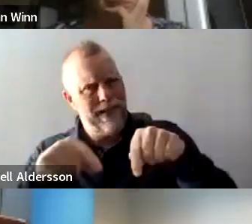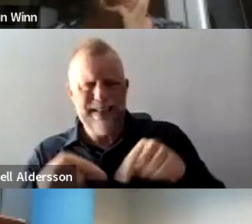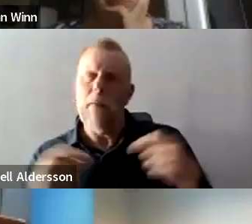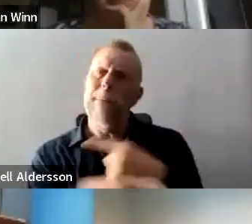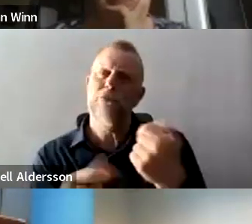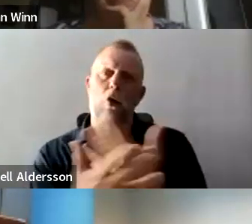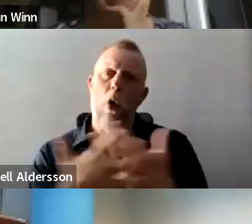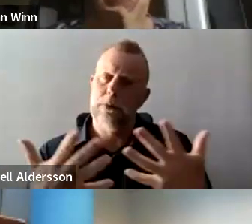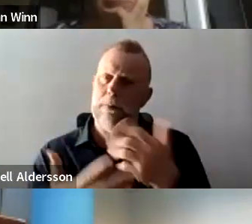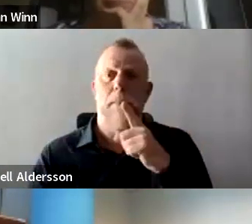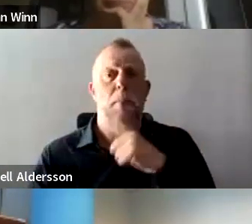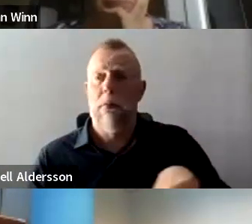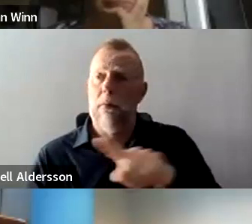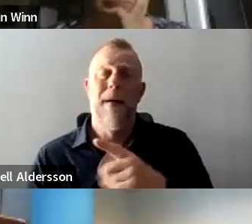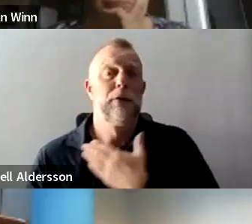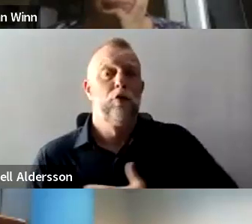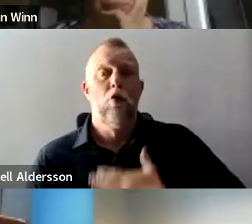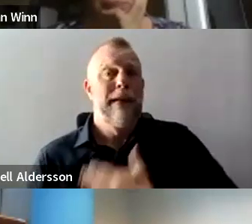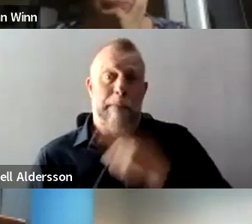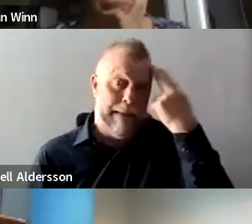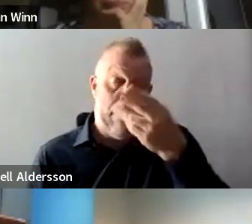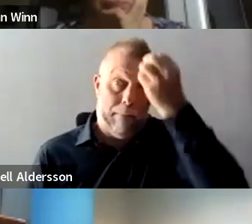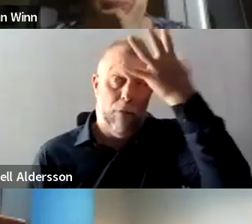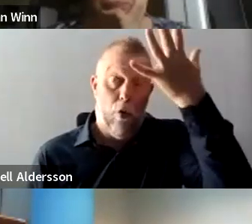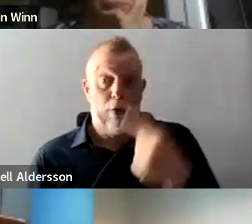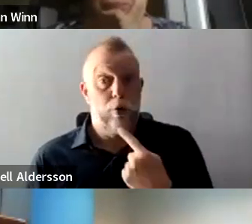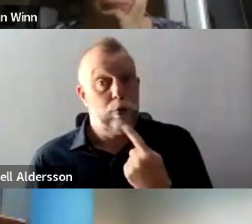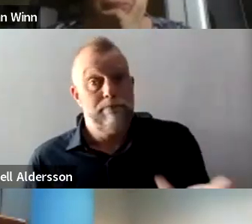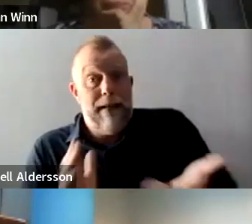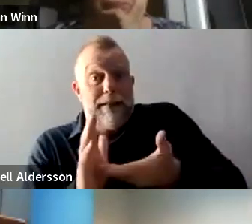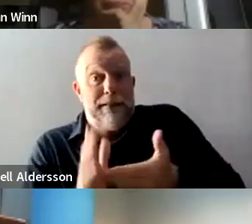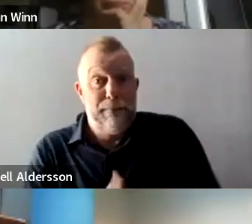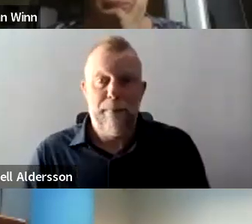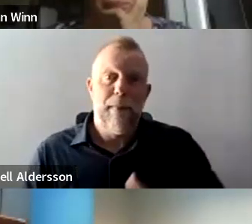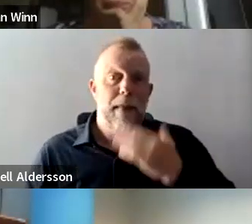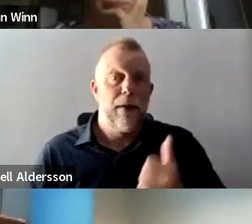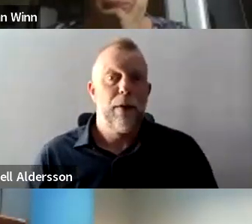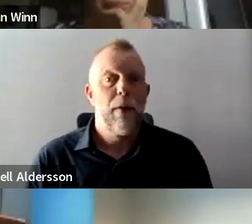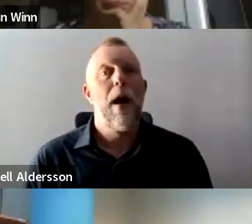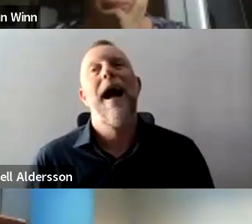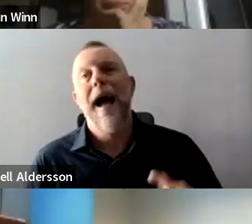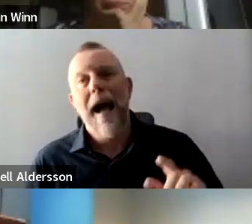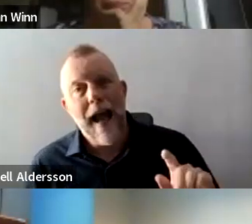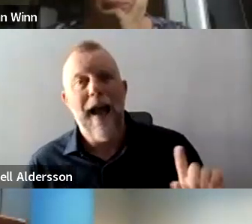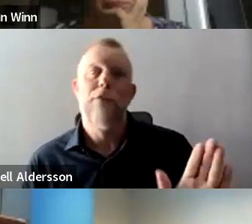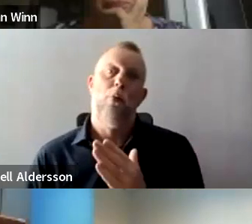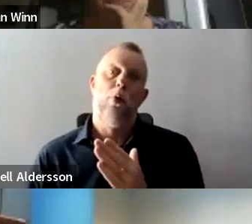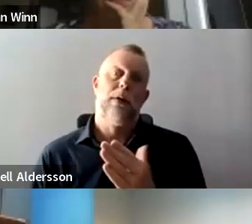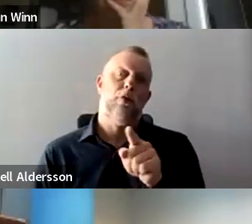and I do apologise for anybody whose name I've forgotten to check. But thank you, everybody, very much for all the contributions you've